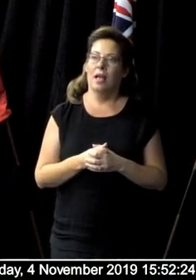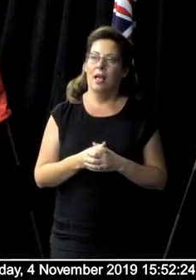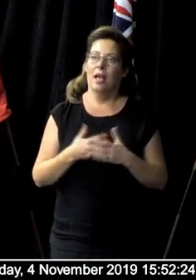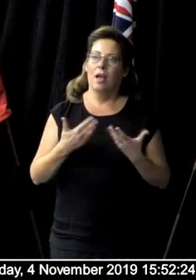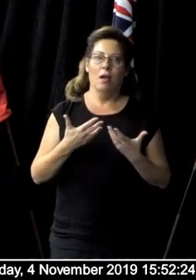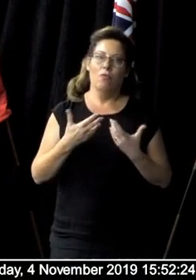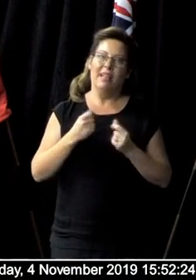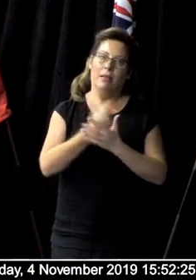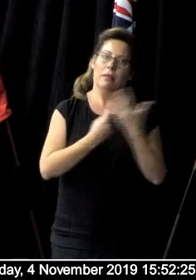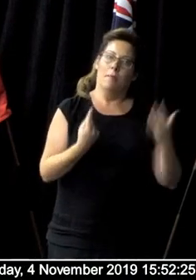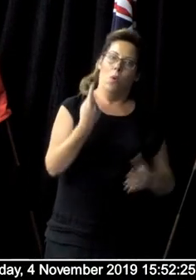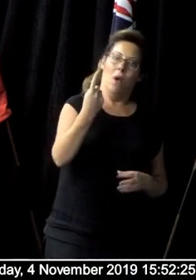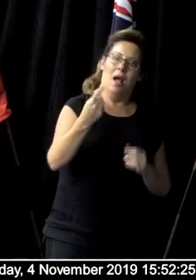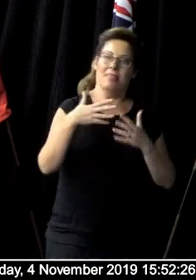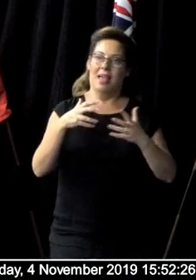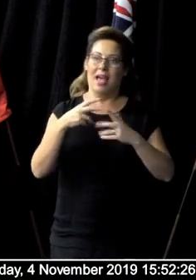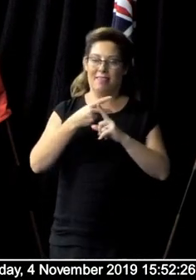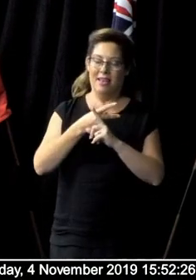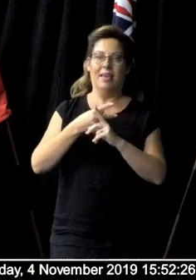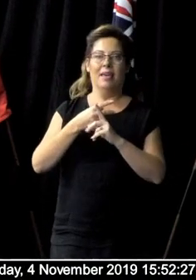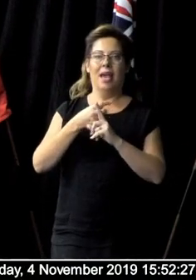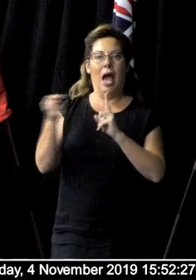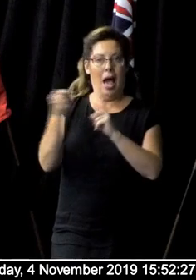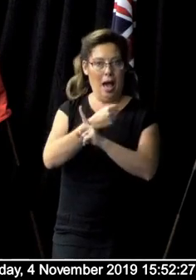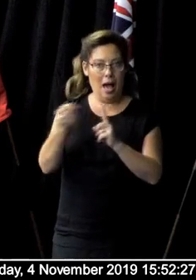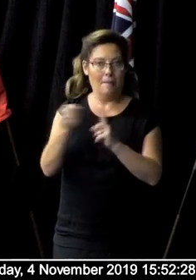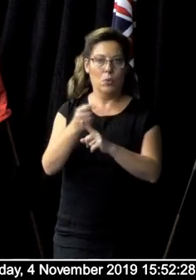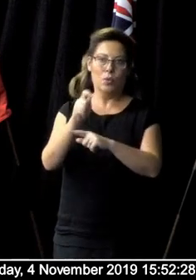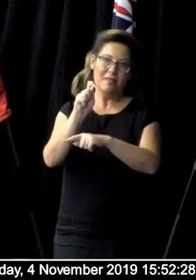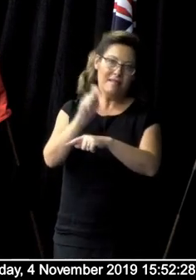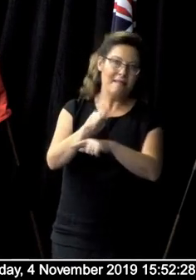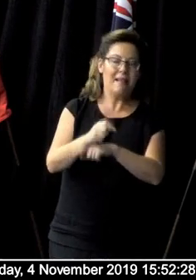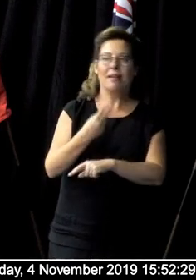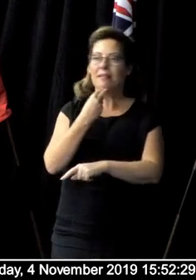for those with disability are addressed.